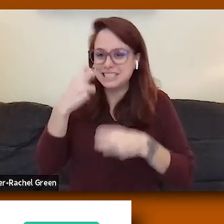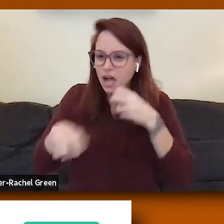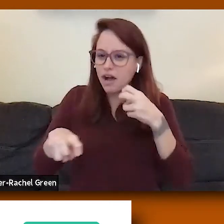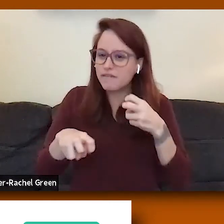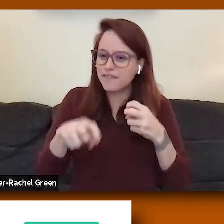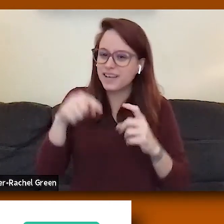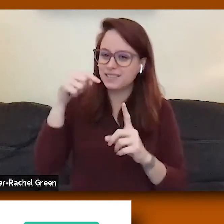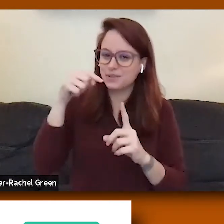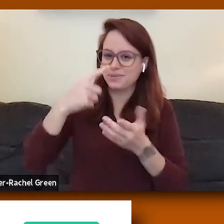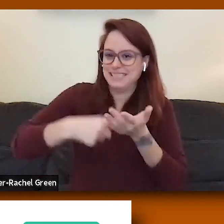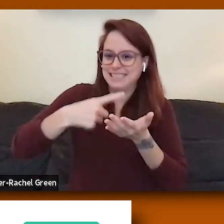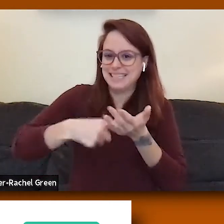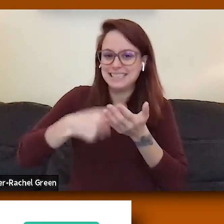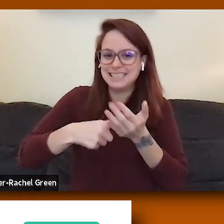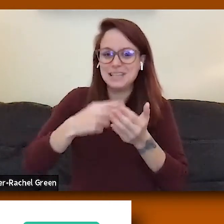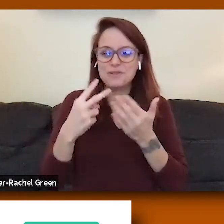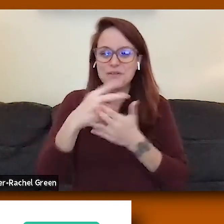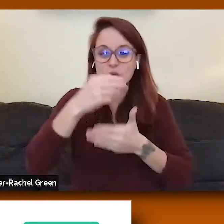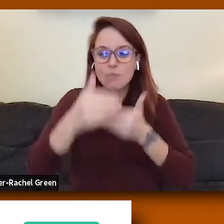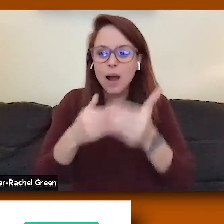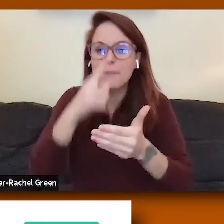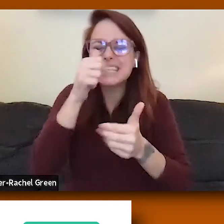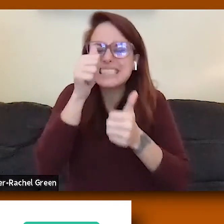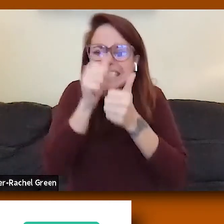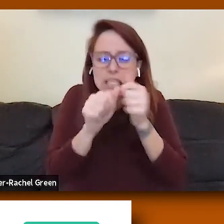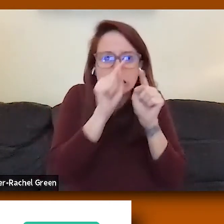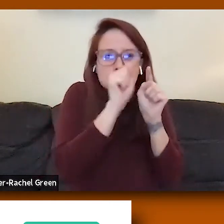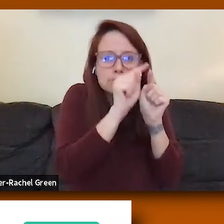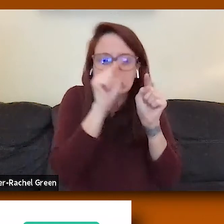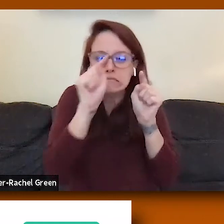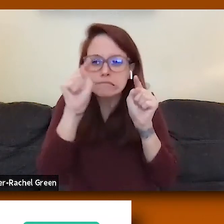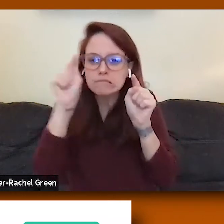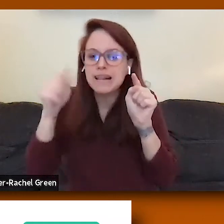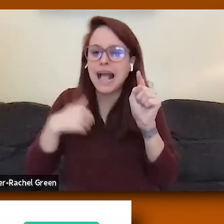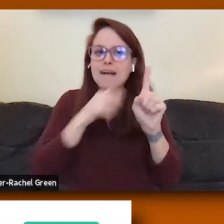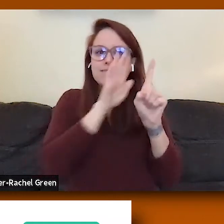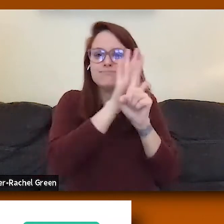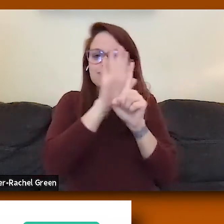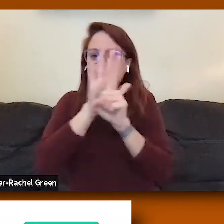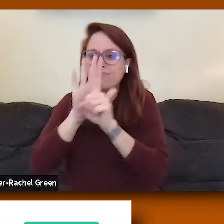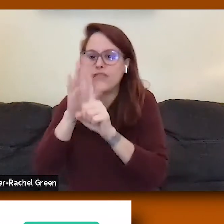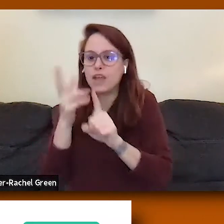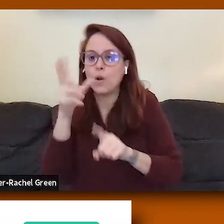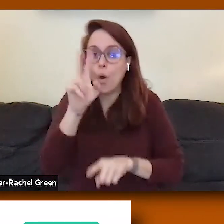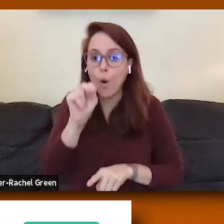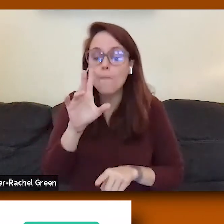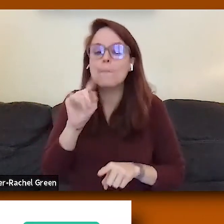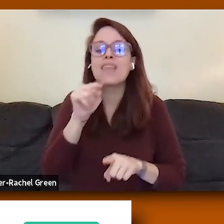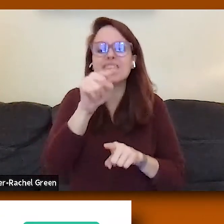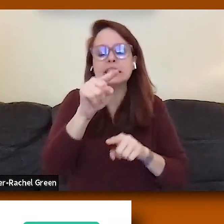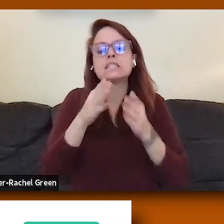because sponsors have their own process. So, I just wanted to kind of give you a general feel of it.